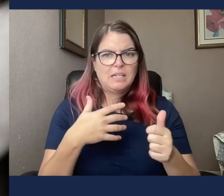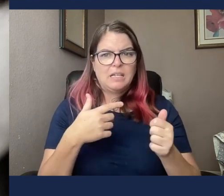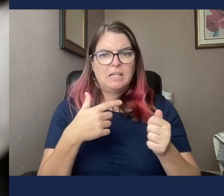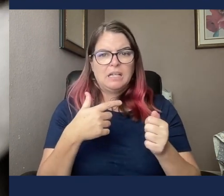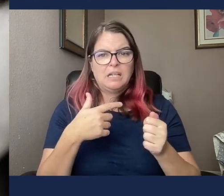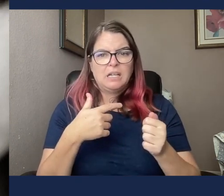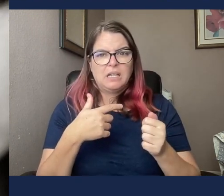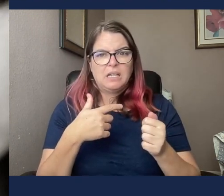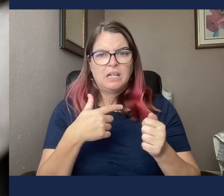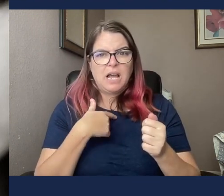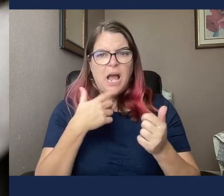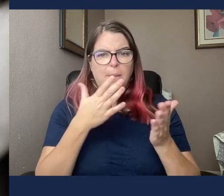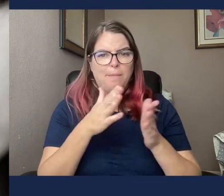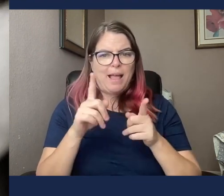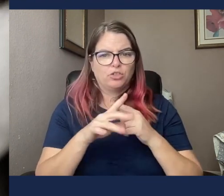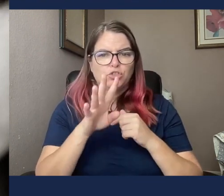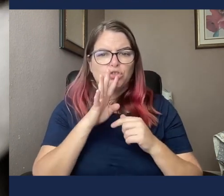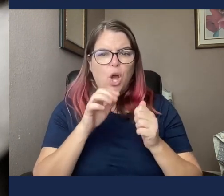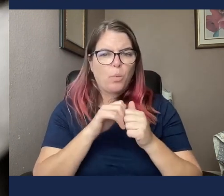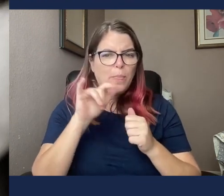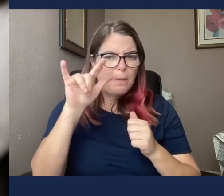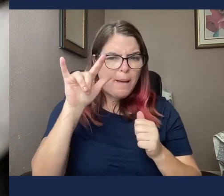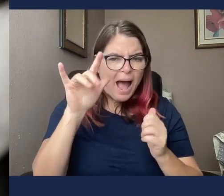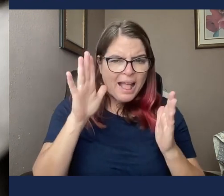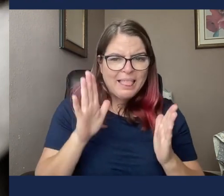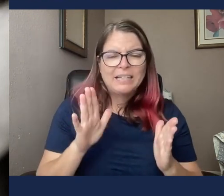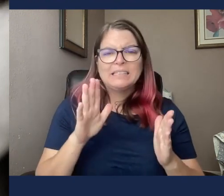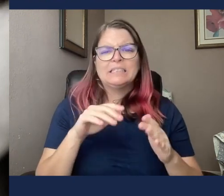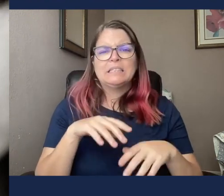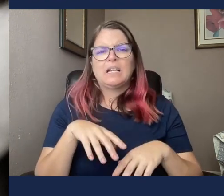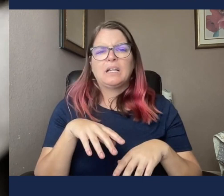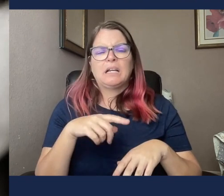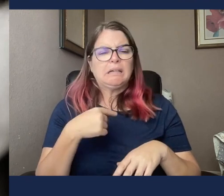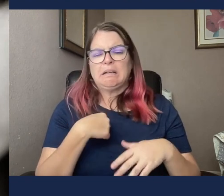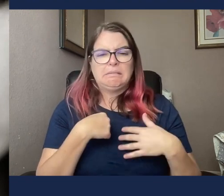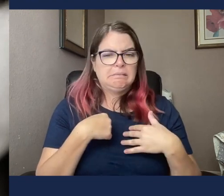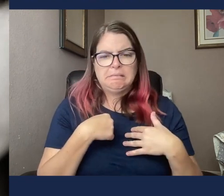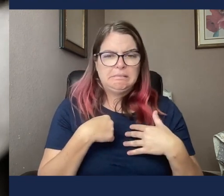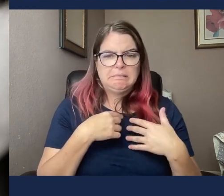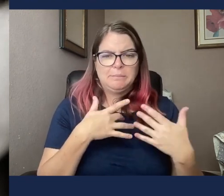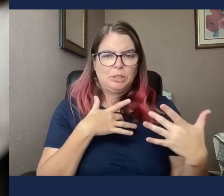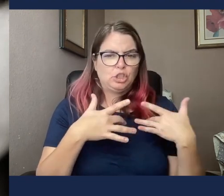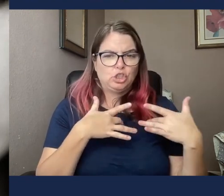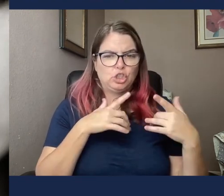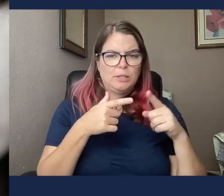the ratios of 1-10. The reason is the proximity between victim